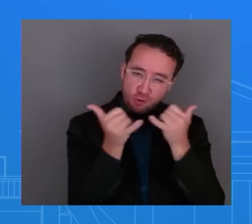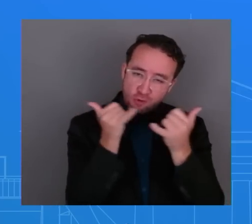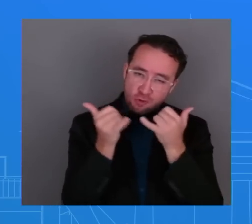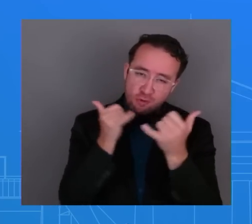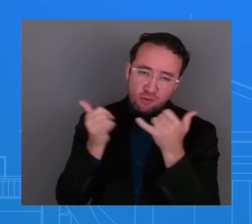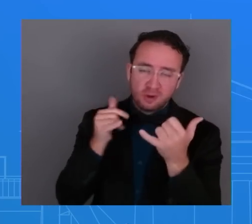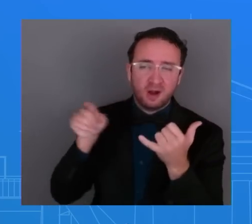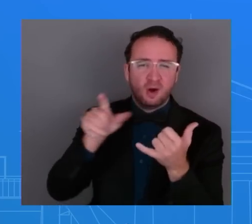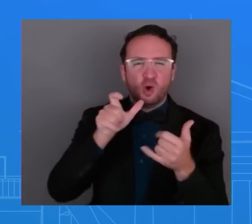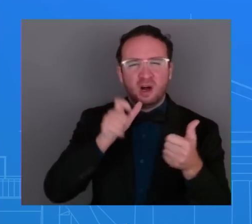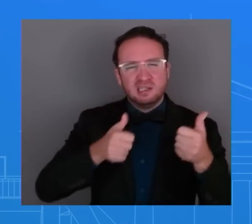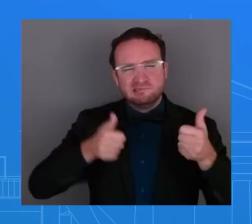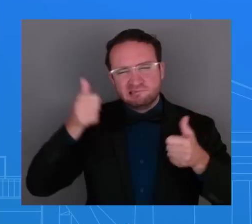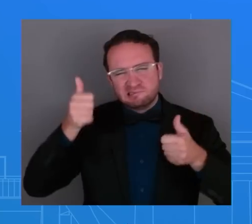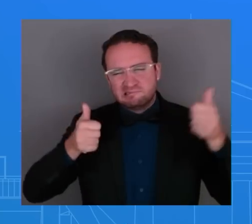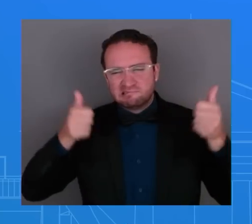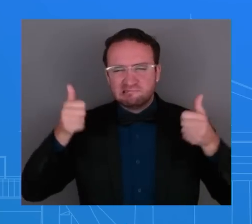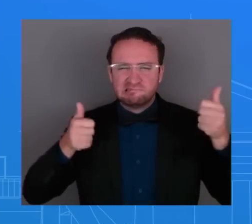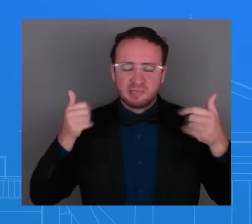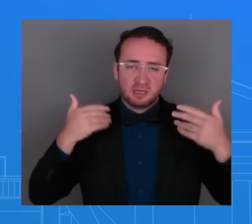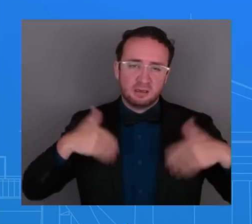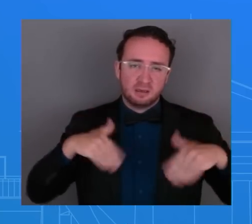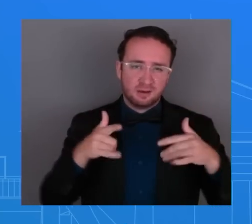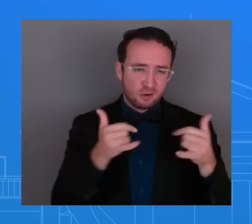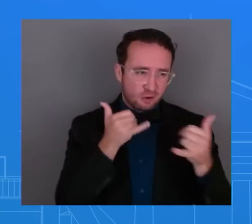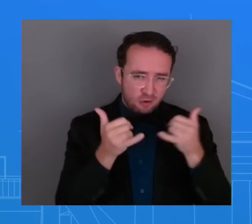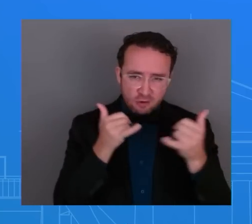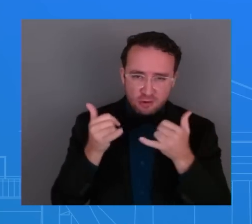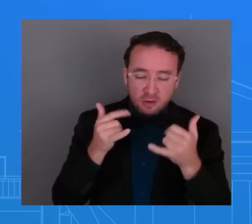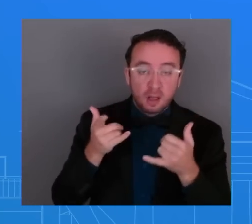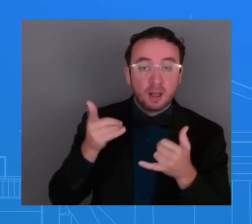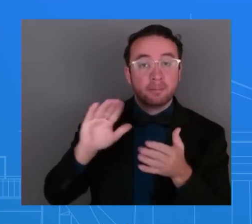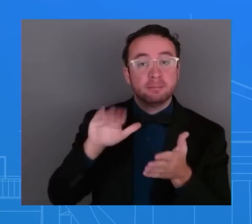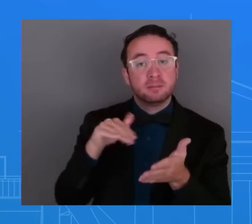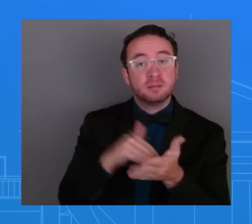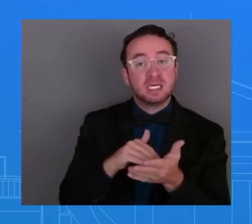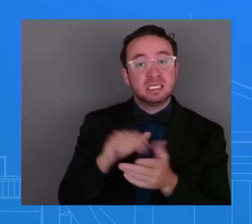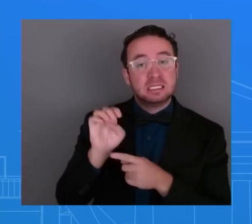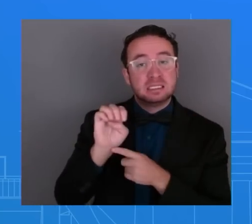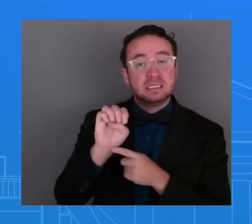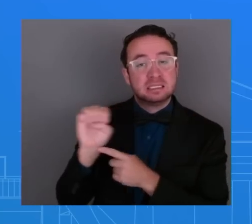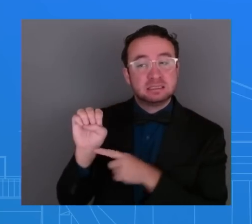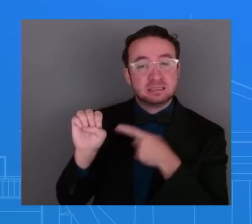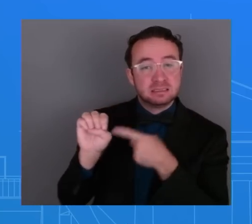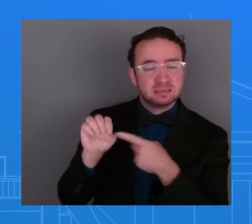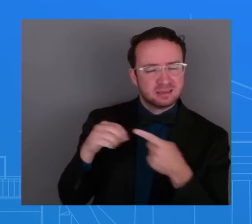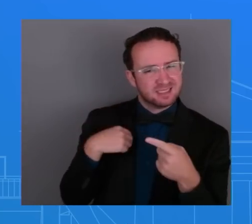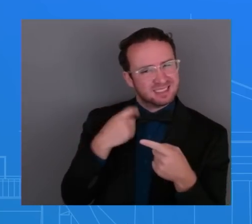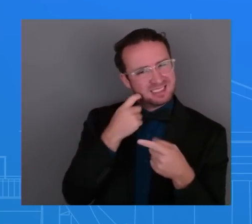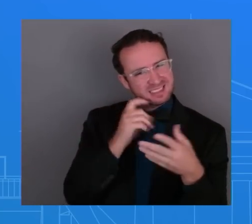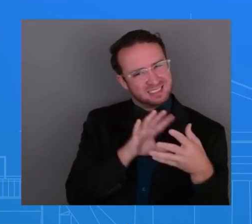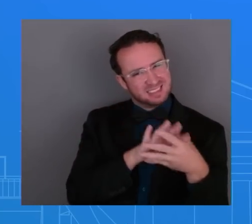at the top of my briefing about to reach a ceasefire deal in -- in the Middle East and also a hos- --